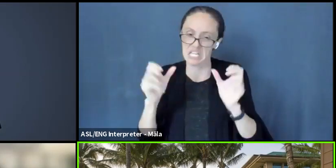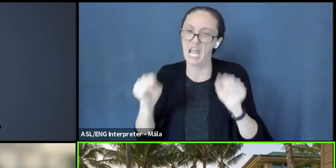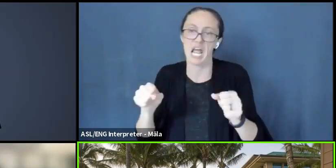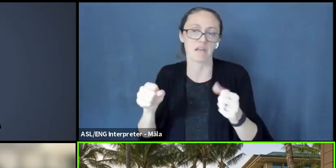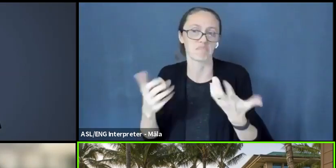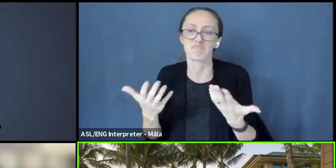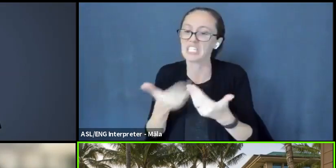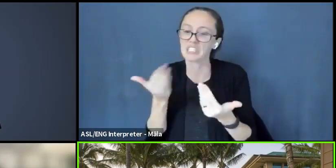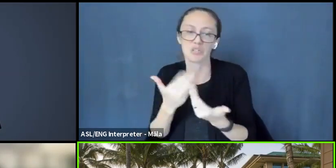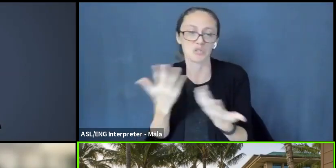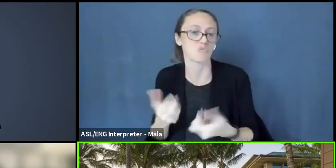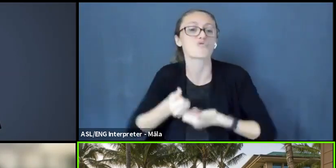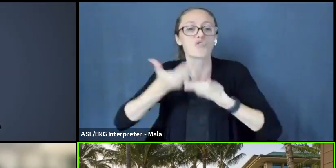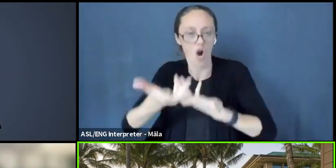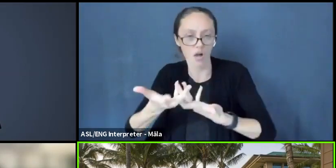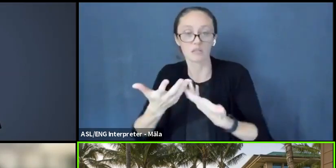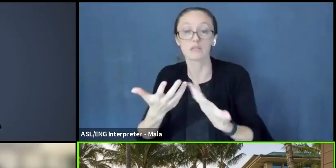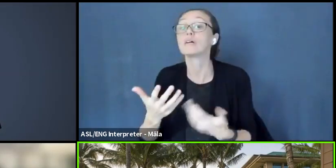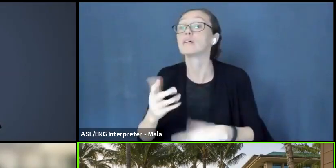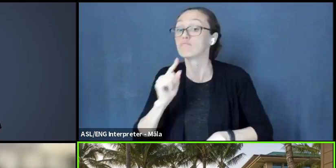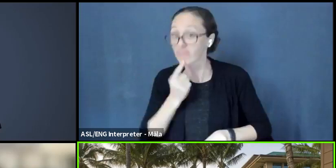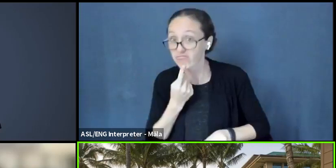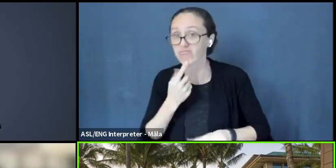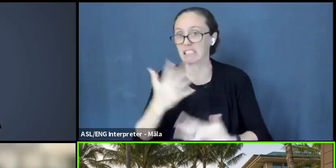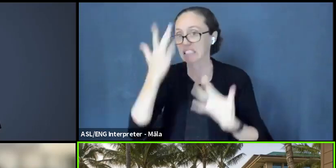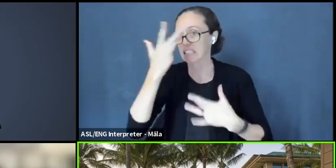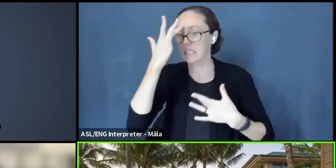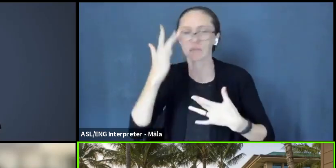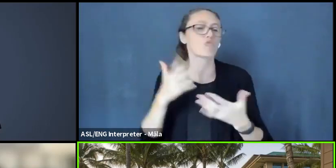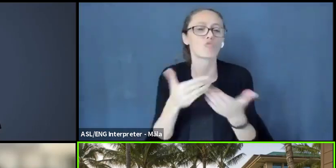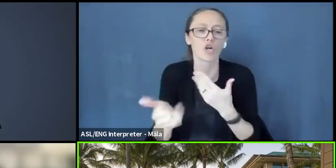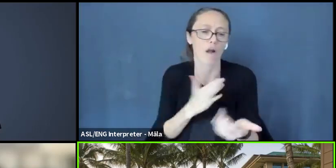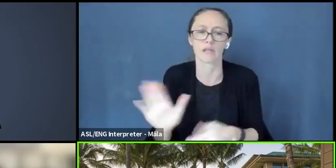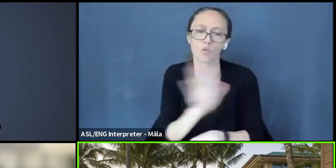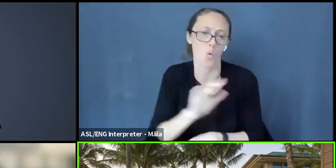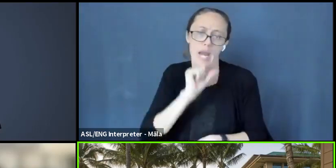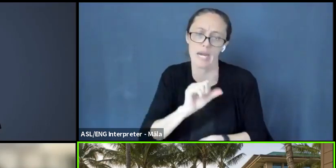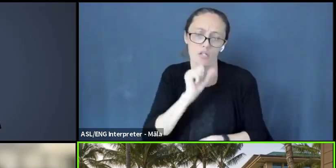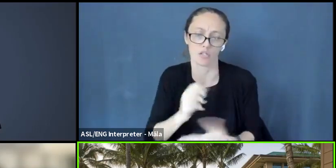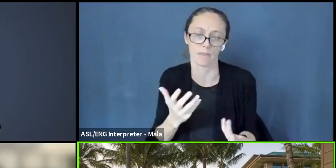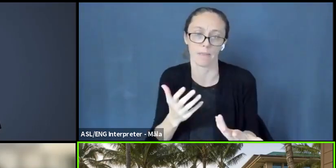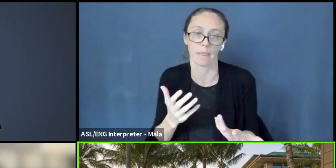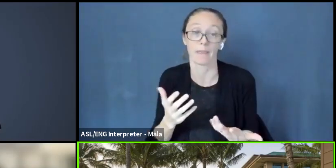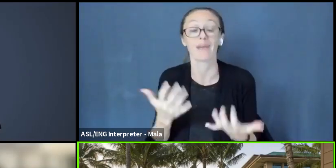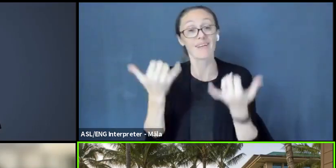regardless of your age. There is question about children. Right?